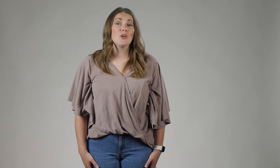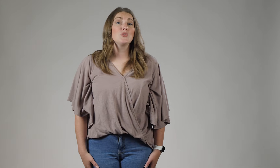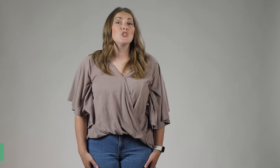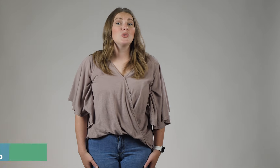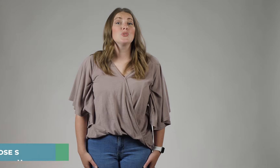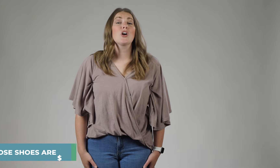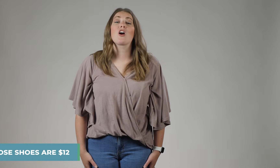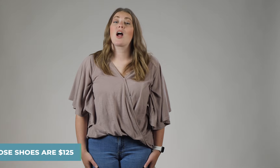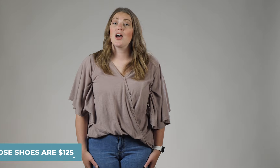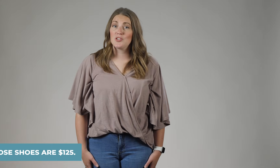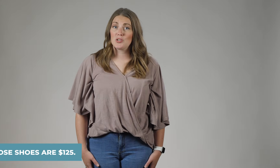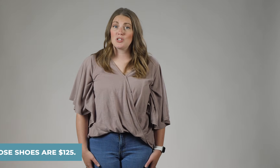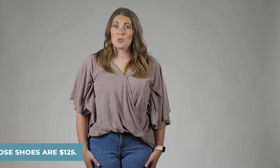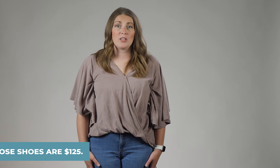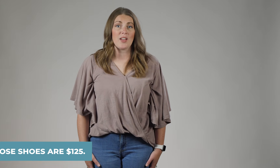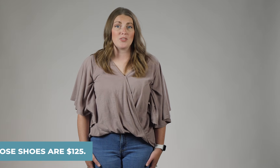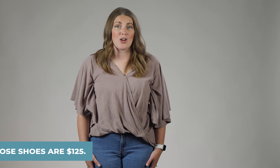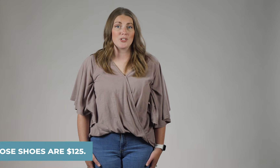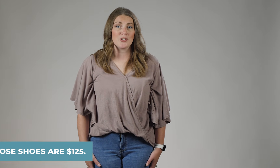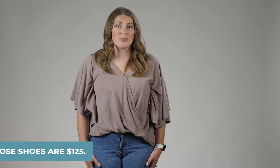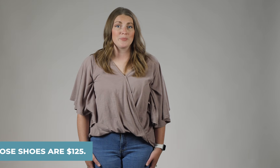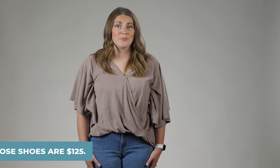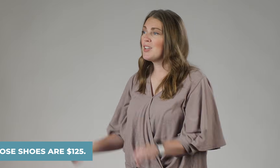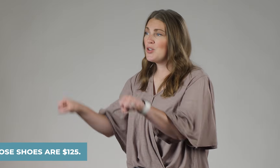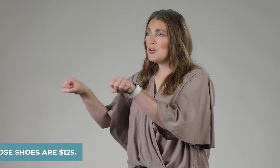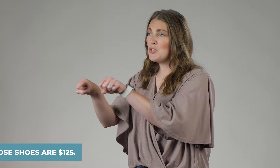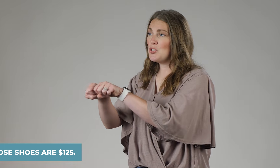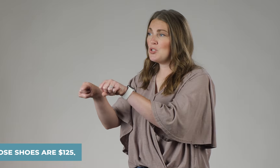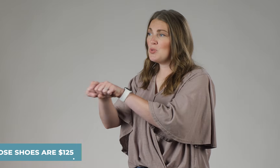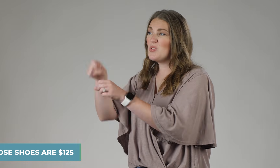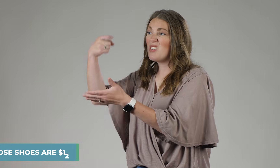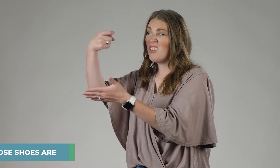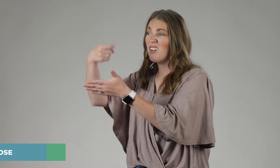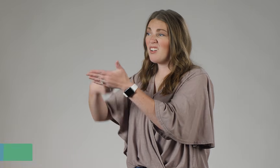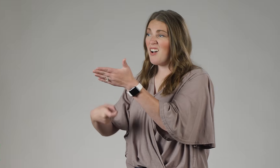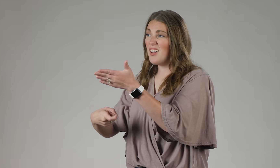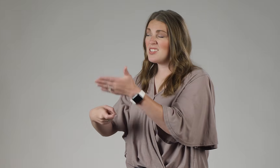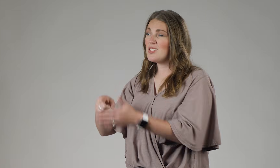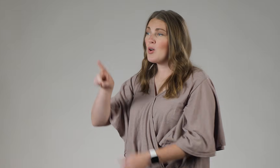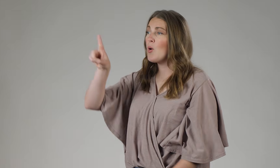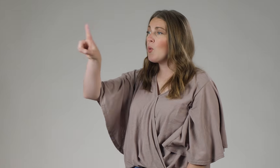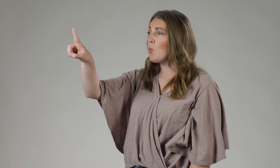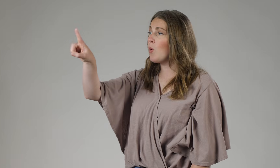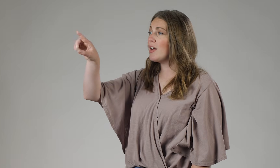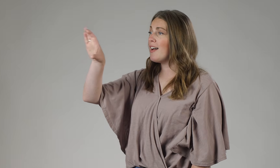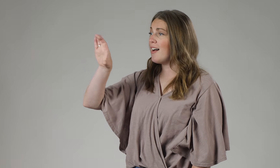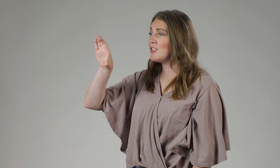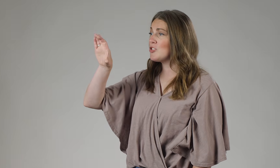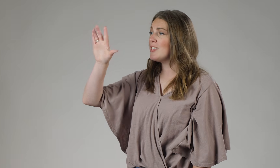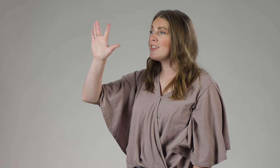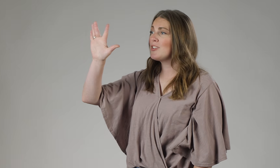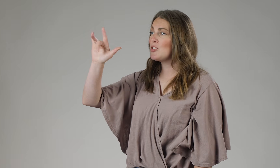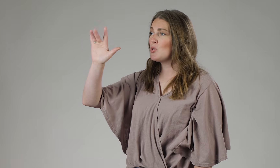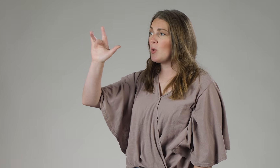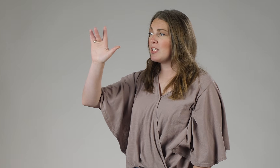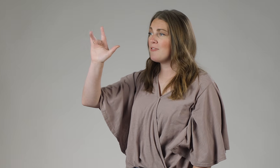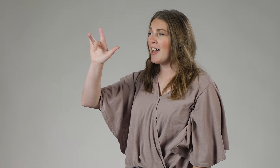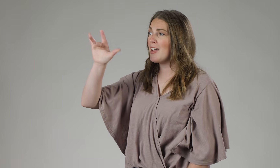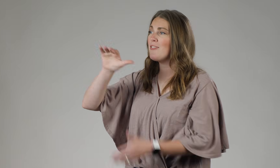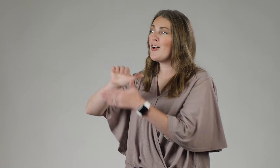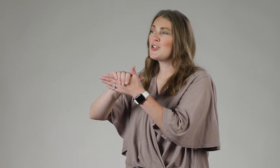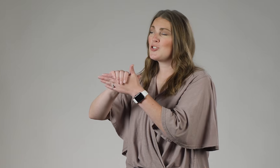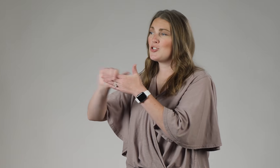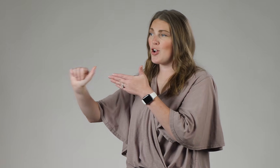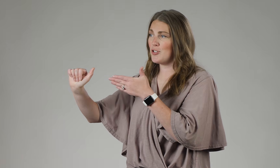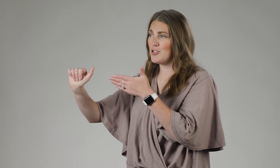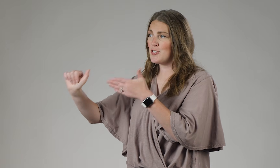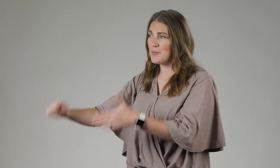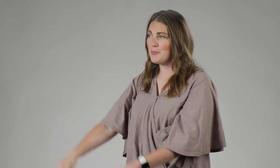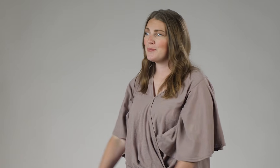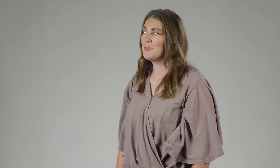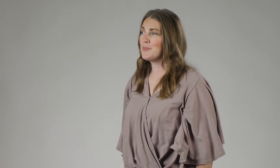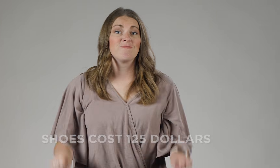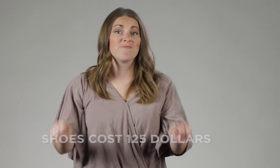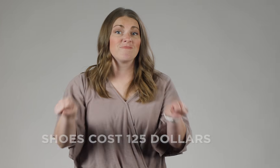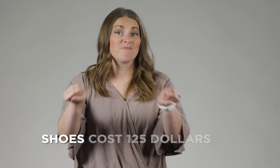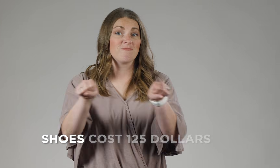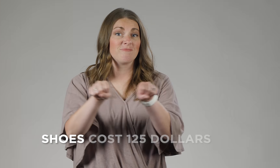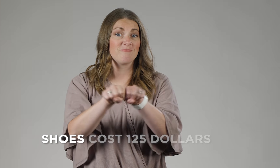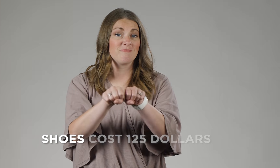Those shoes are $125. Shoes cost 125 dollars.